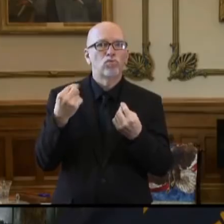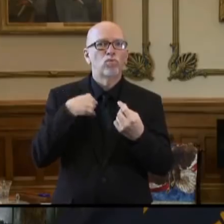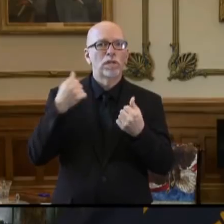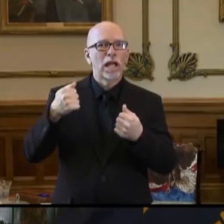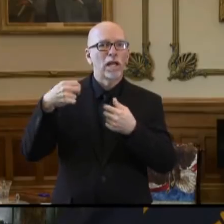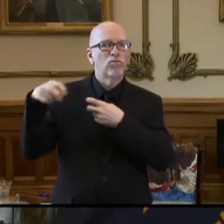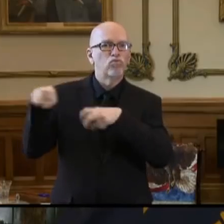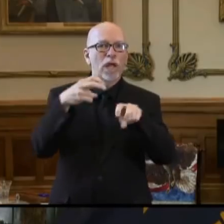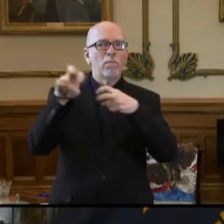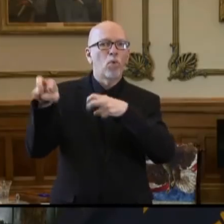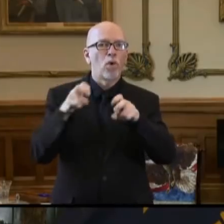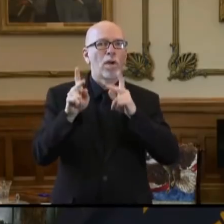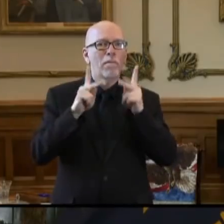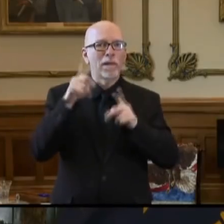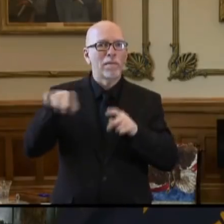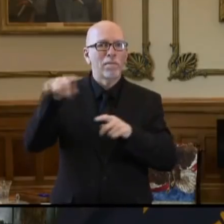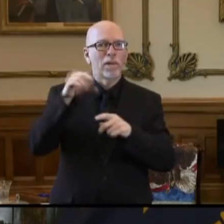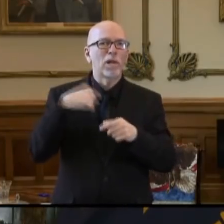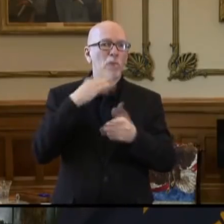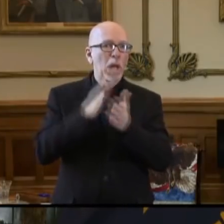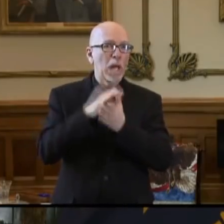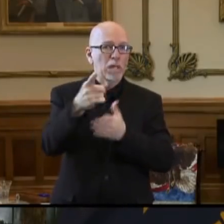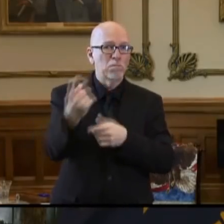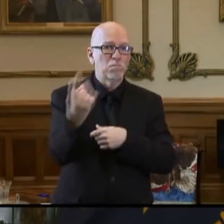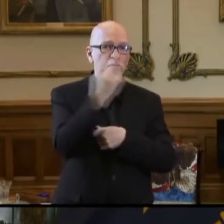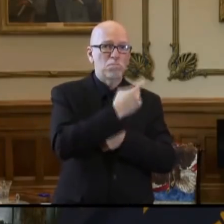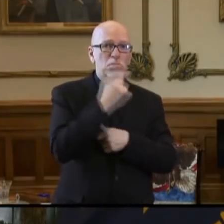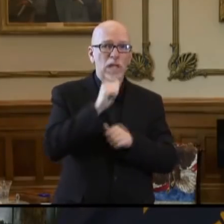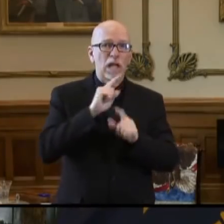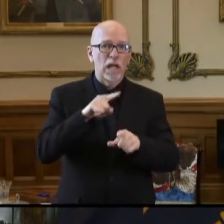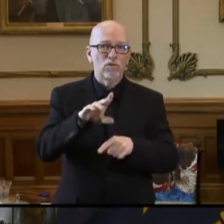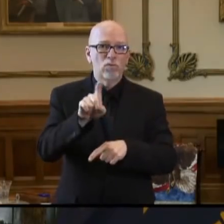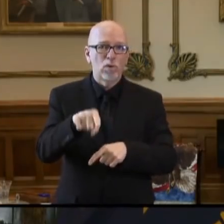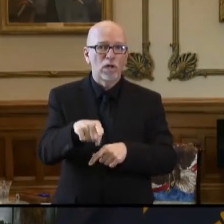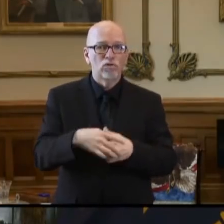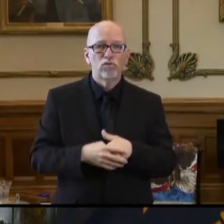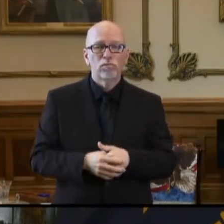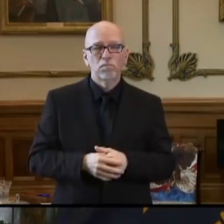IS HERE AND WORKING VERY, VERY HARD ON PLANNING AND HOW WE WILL BE ABLE TO TRANSPORT